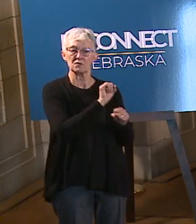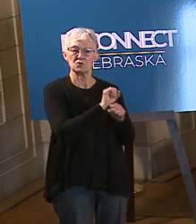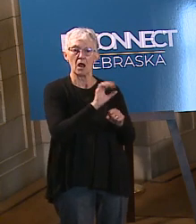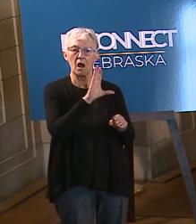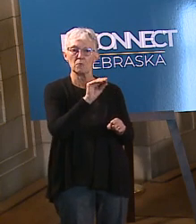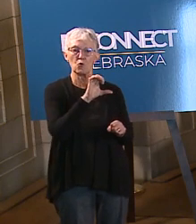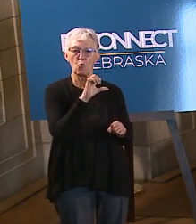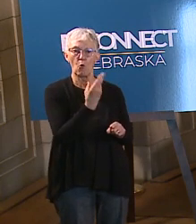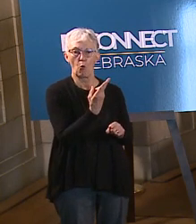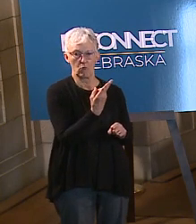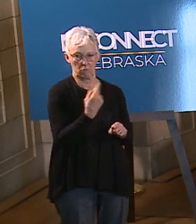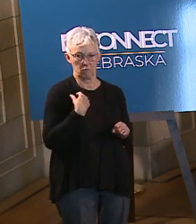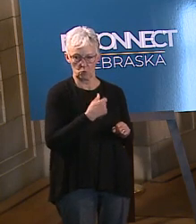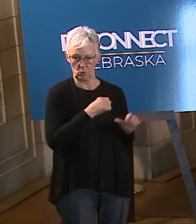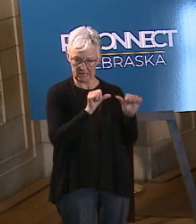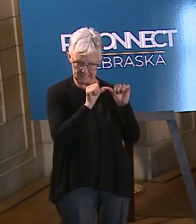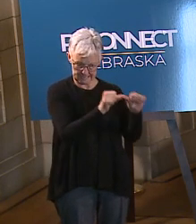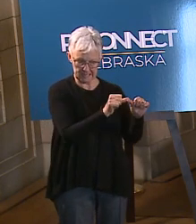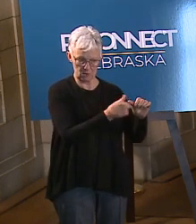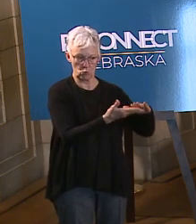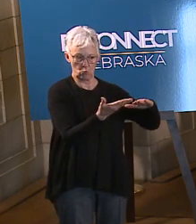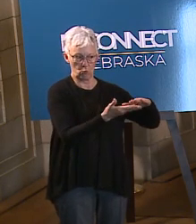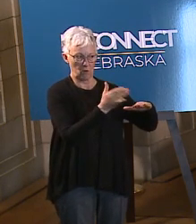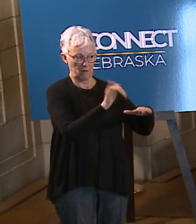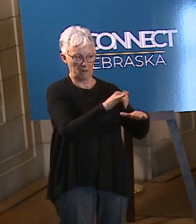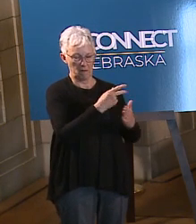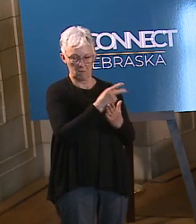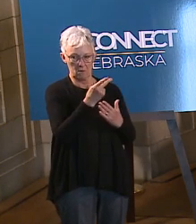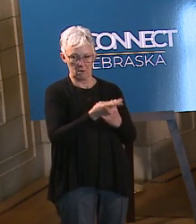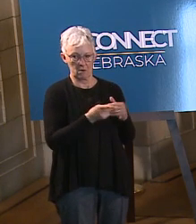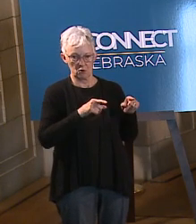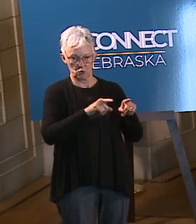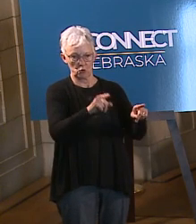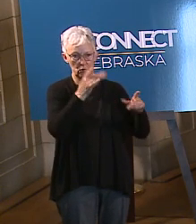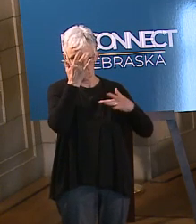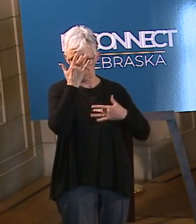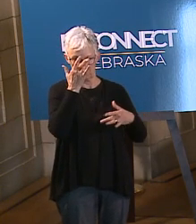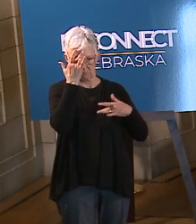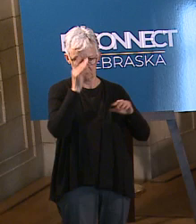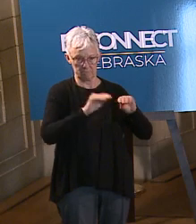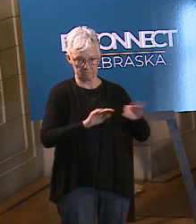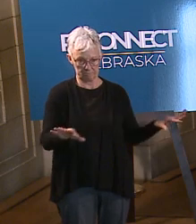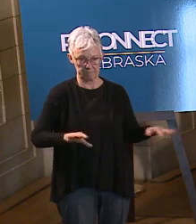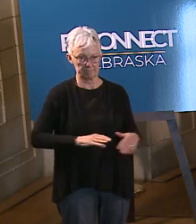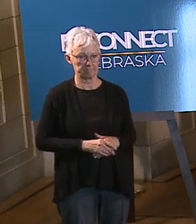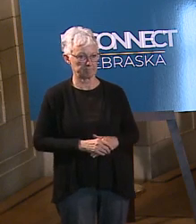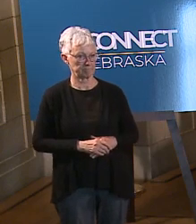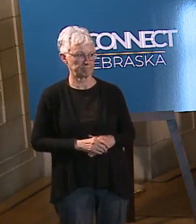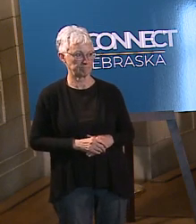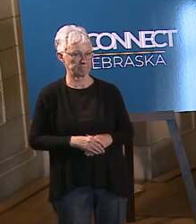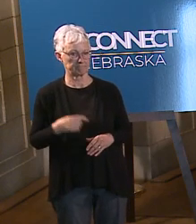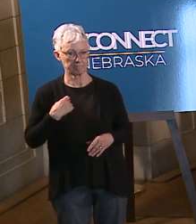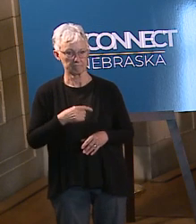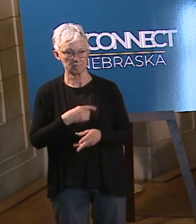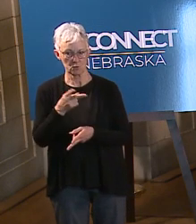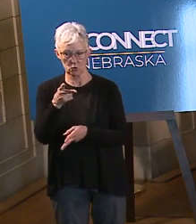SERVICES SO DID NOT HAVE TO WORRY ABOUT PEOPLE FEELING UNCOMFORTABLE COMING INTO THE CENTERS.